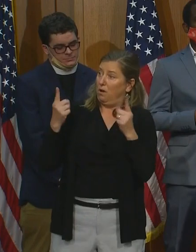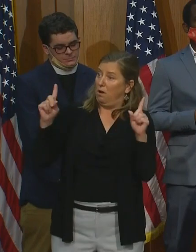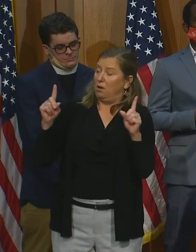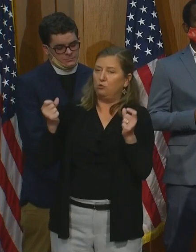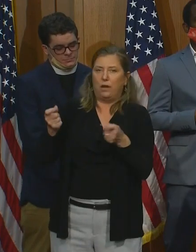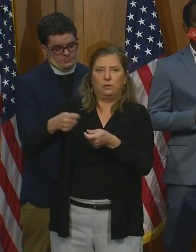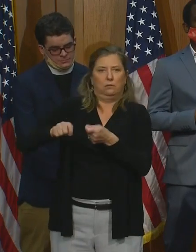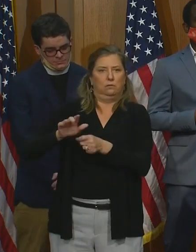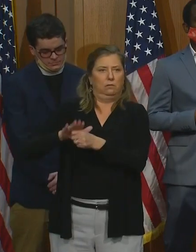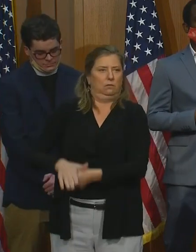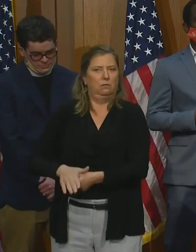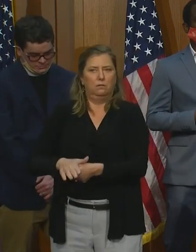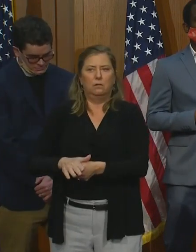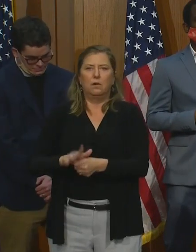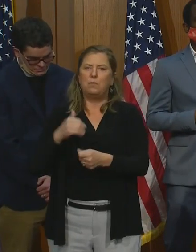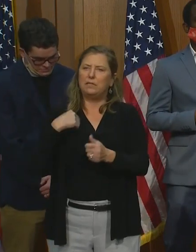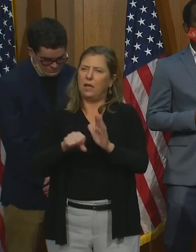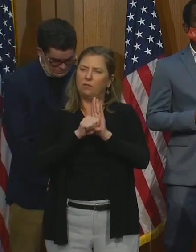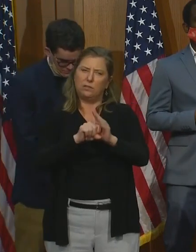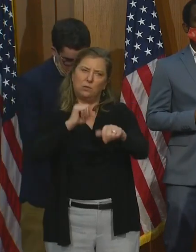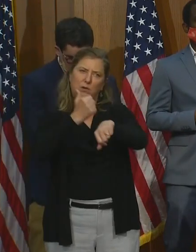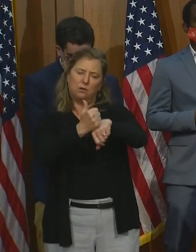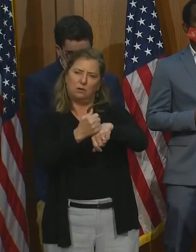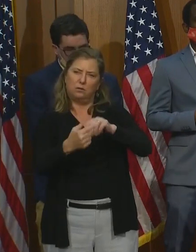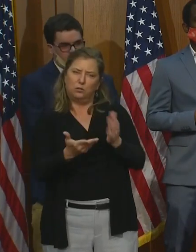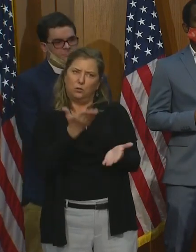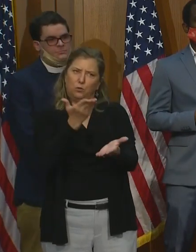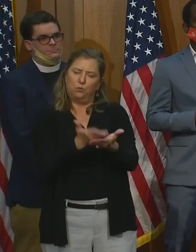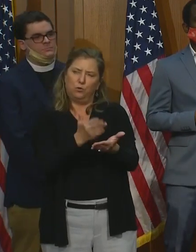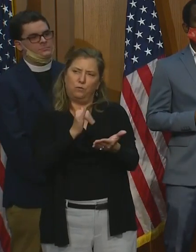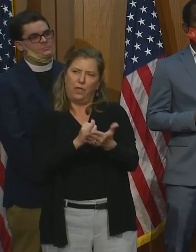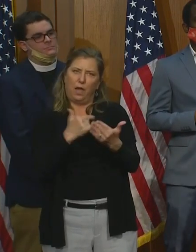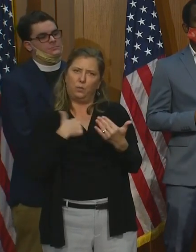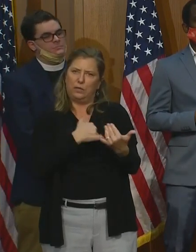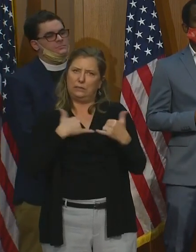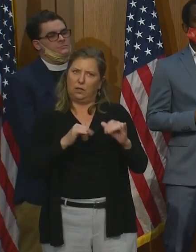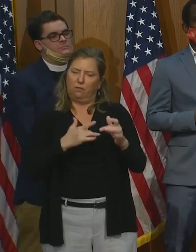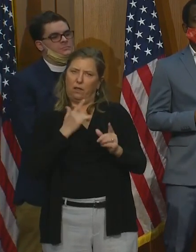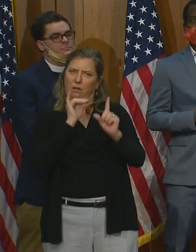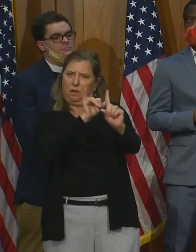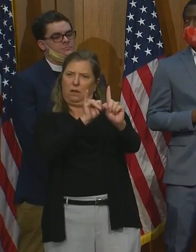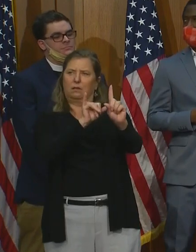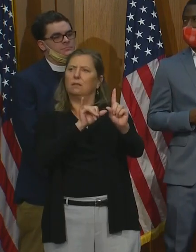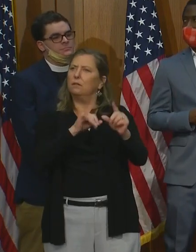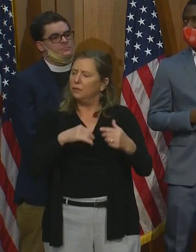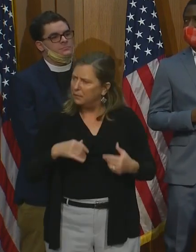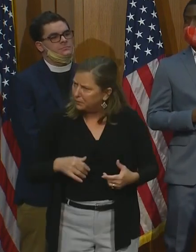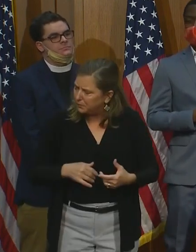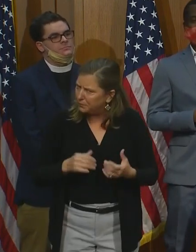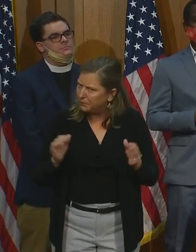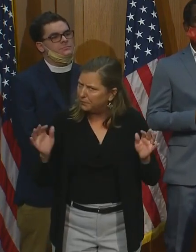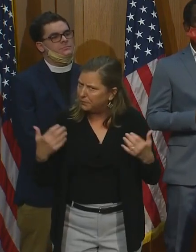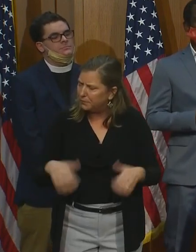THE CIVIL WAR BY OTHER MEANS THEY NEEDED A SAMPLE TO SHORE